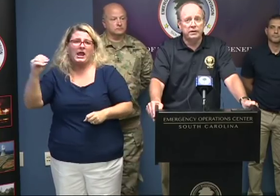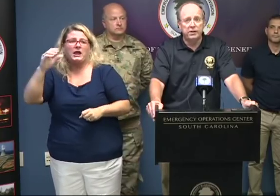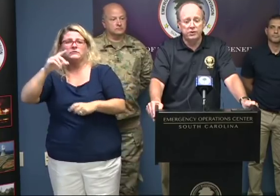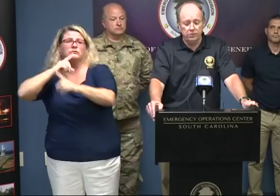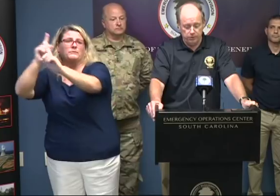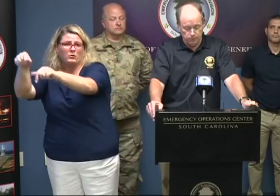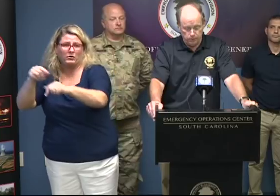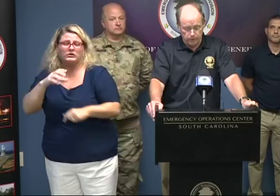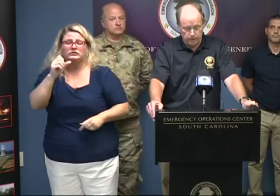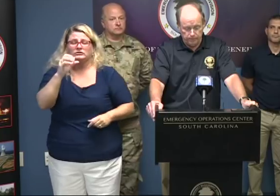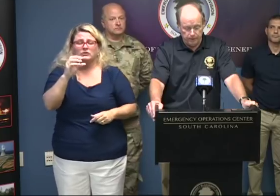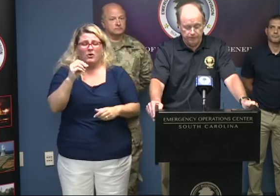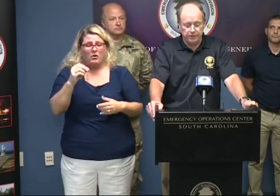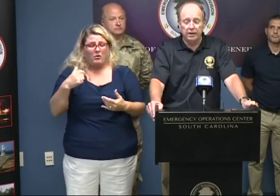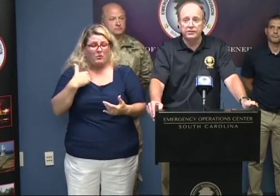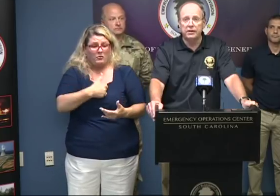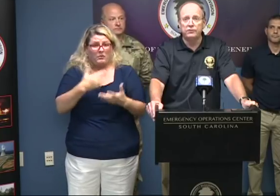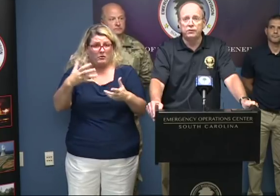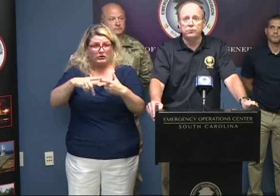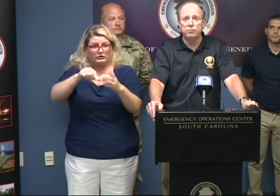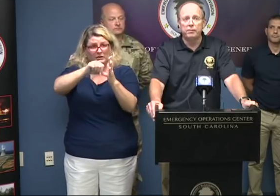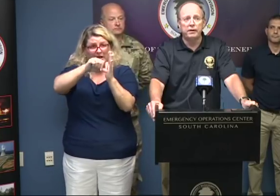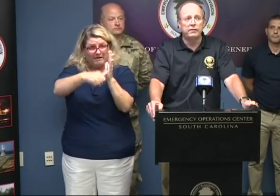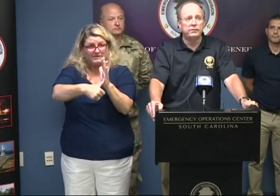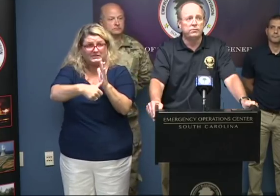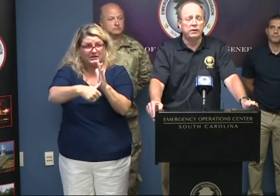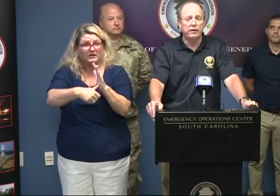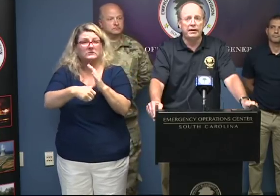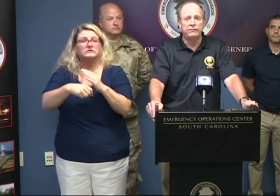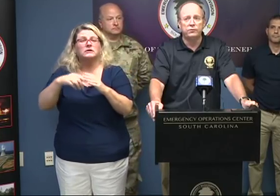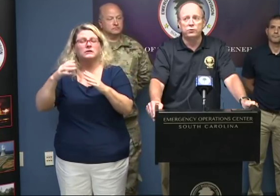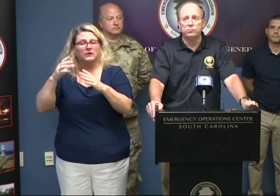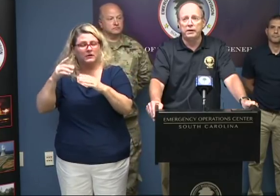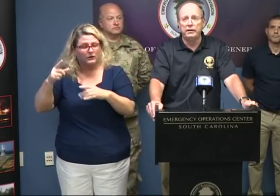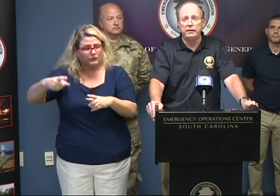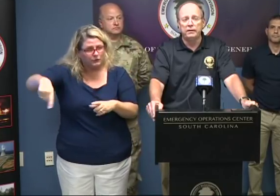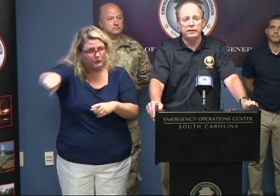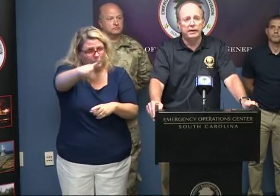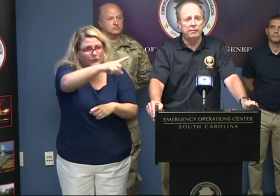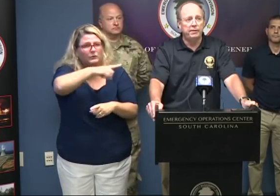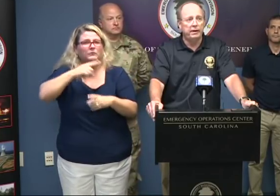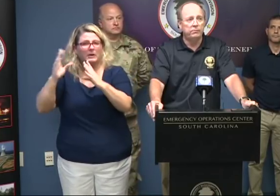we continue to emphasize the individual preparedness. We have an active social media campaign